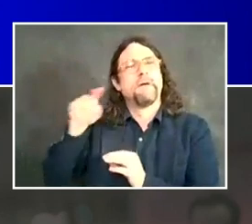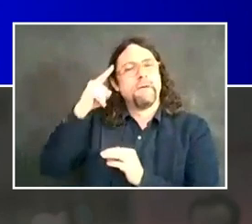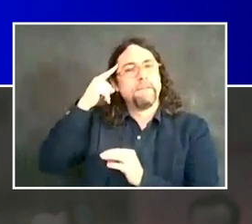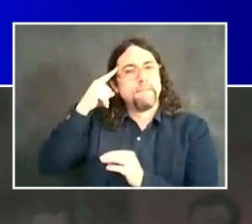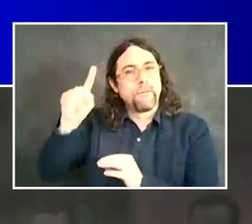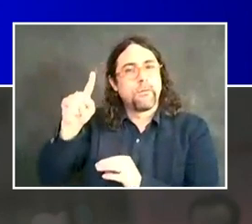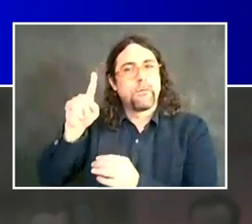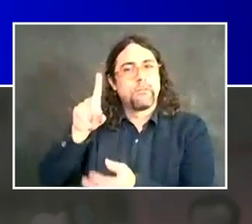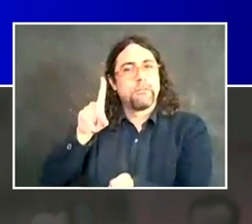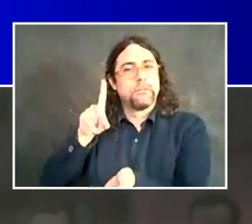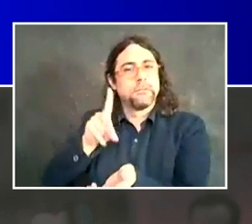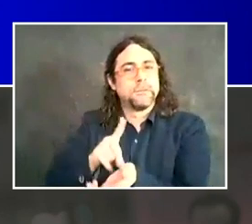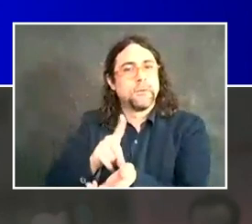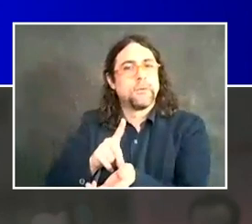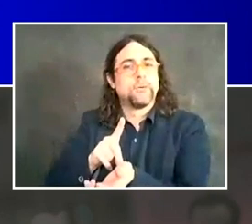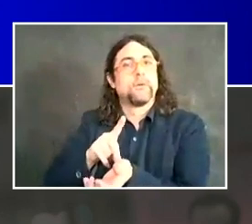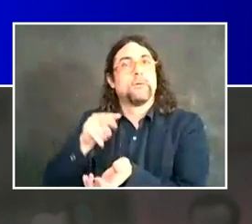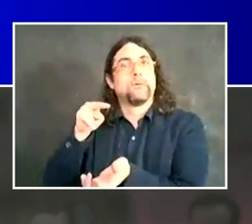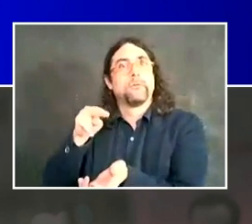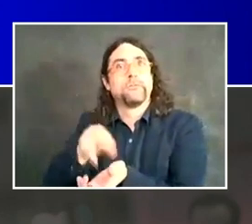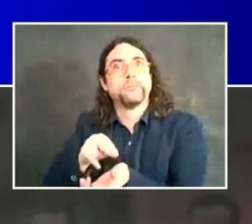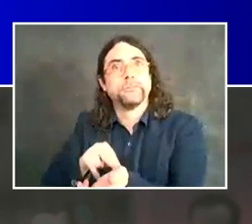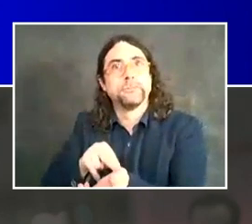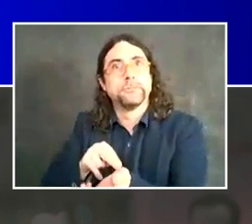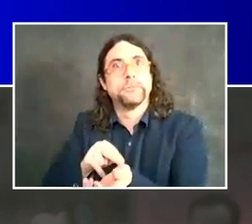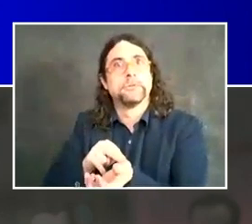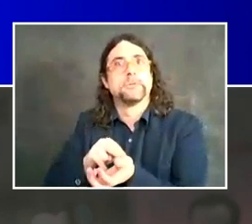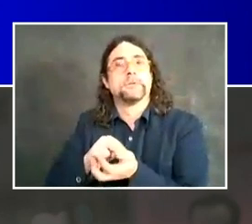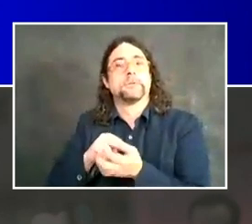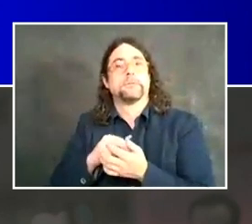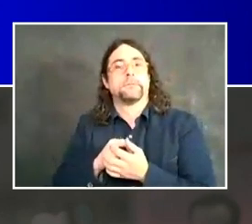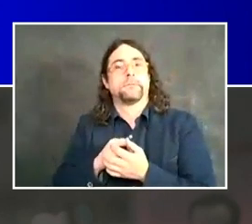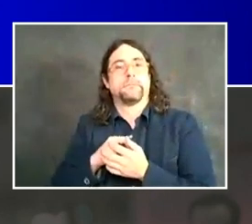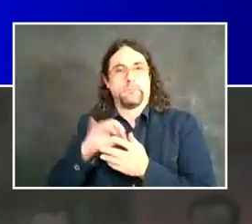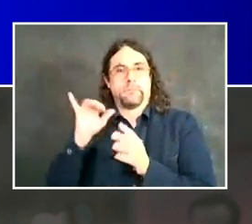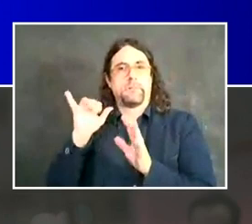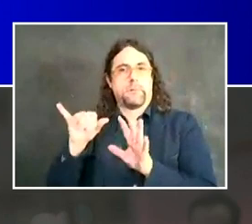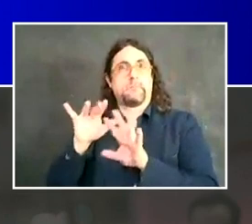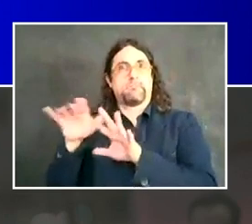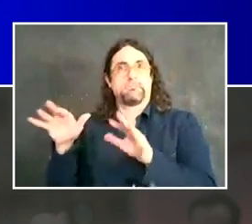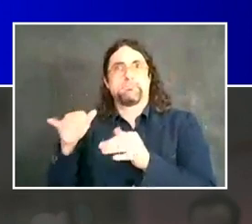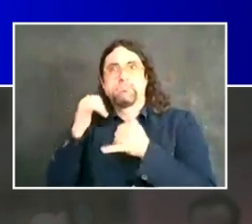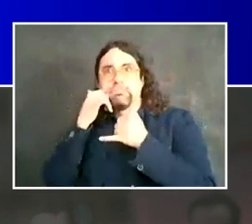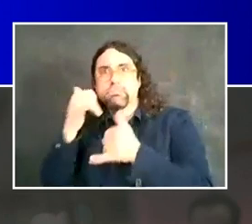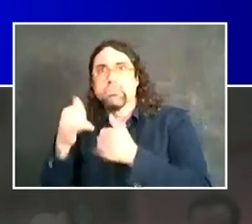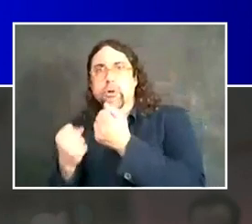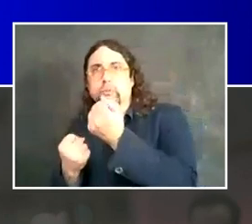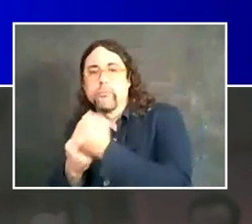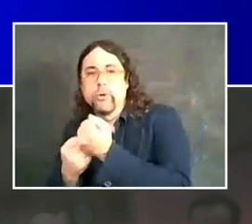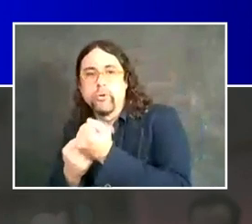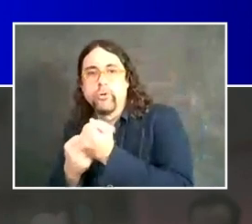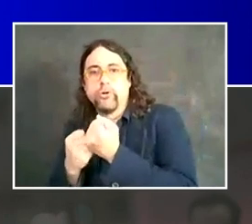STANDARD FOR THE WHOLE NATION. OTHER CITIES HAVE SOUGHT OUT